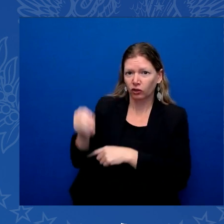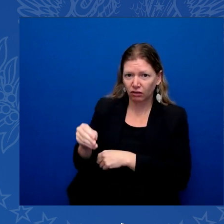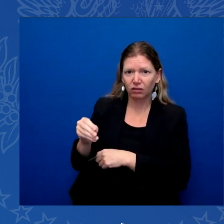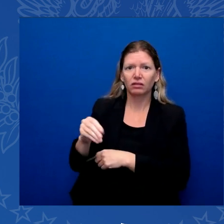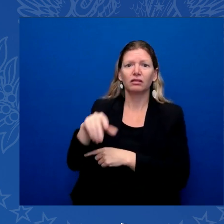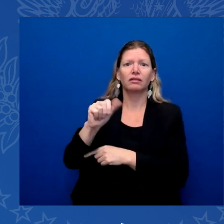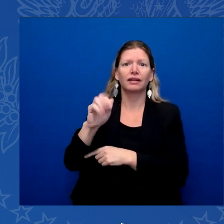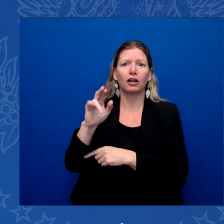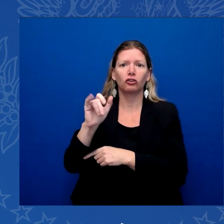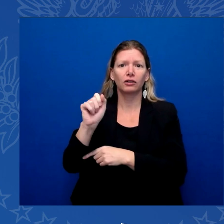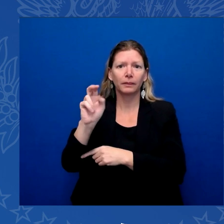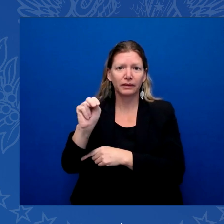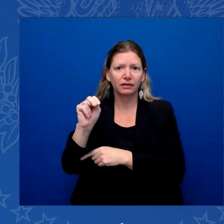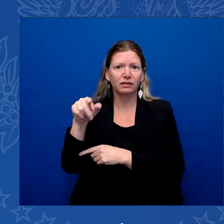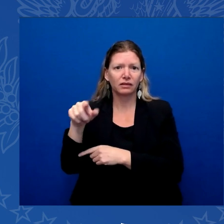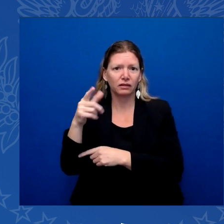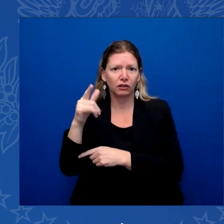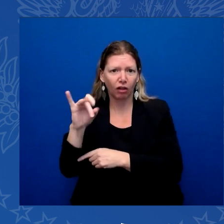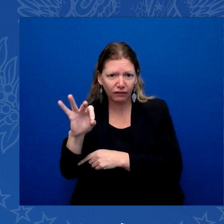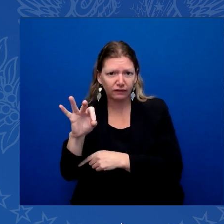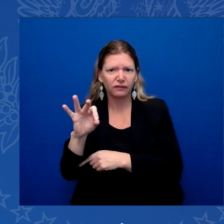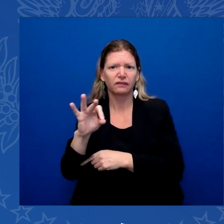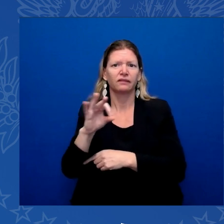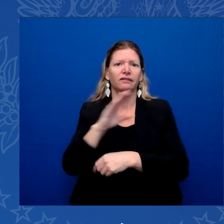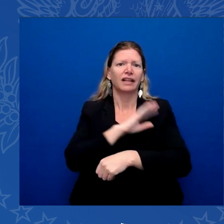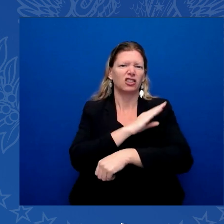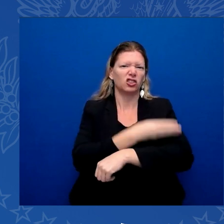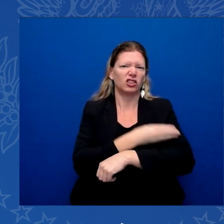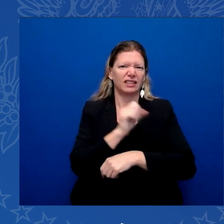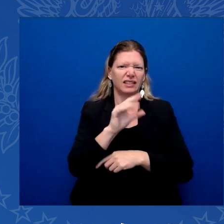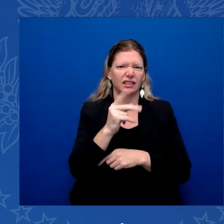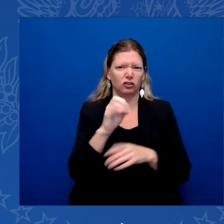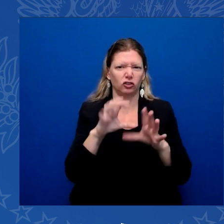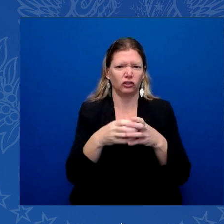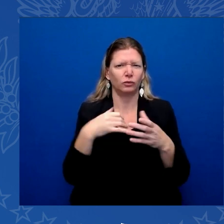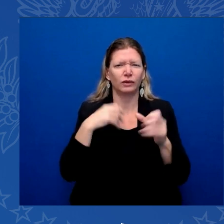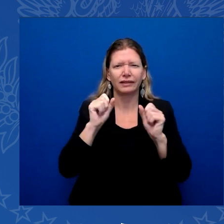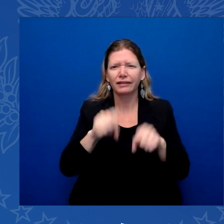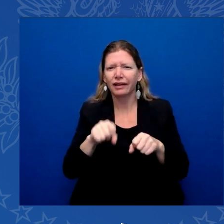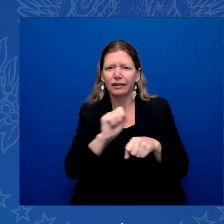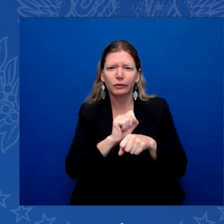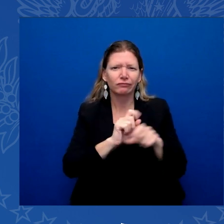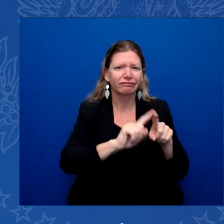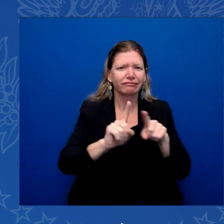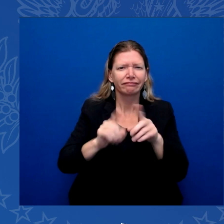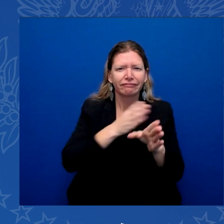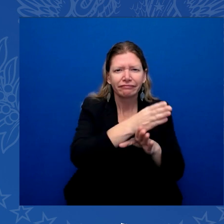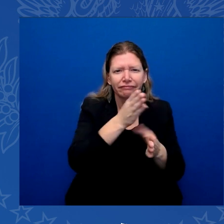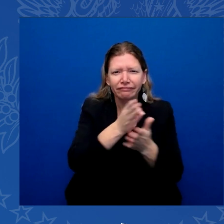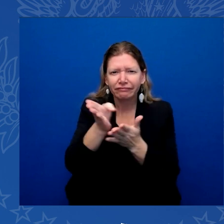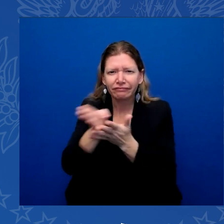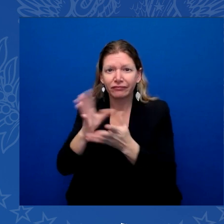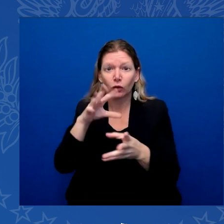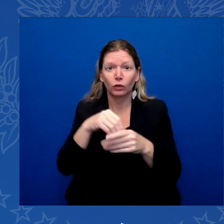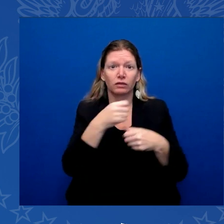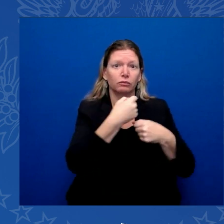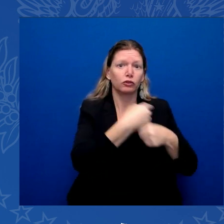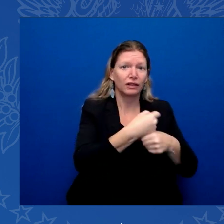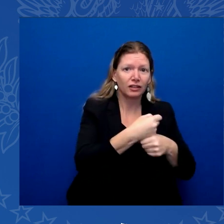including the production and transport of green hydrogen from the Middle East to the Mediterranean. We also support the European Commission